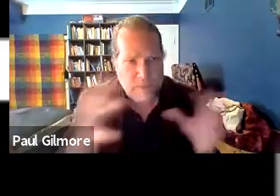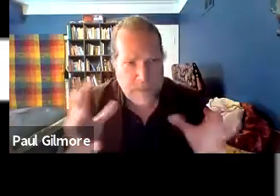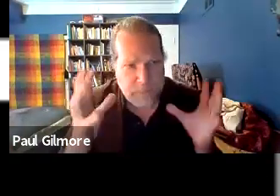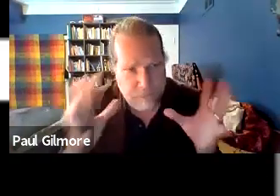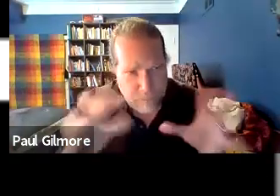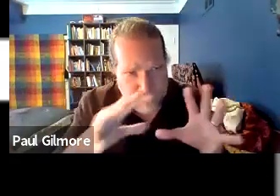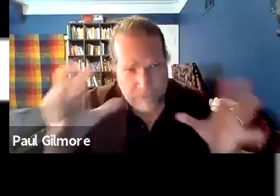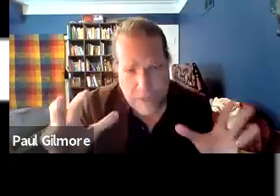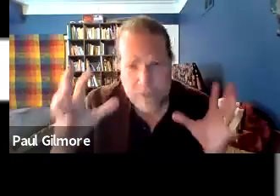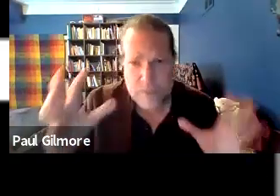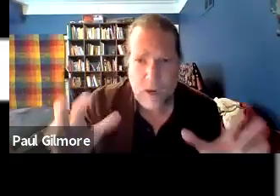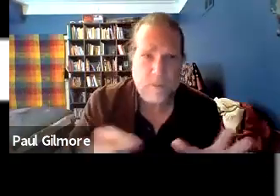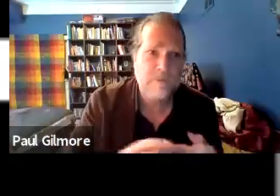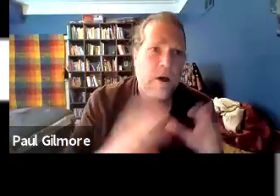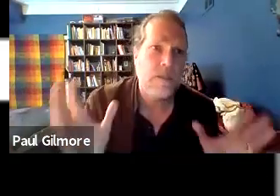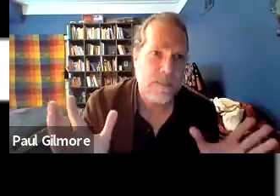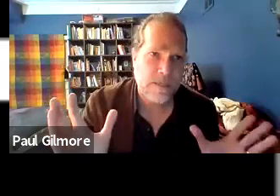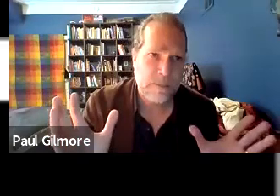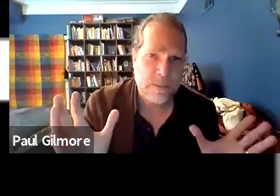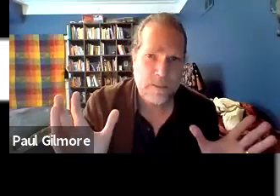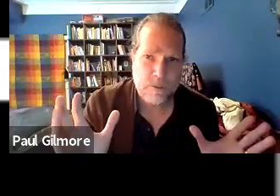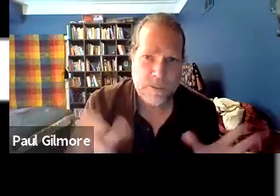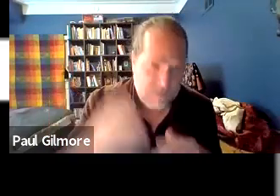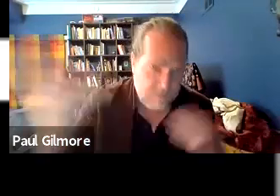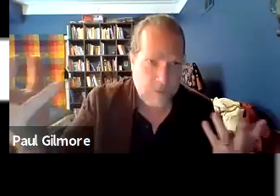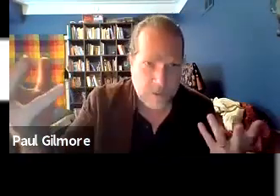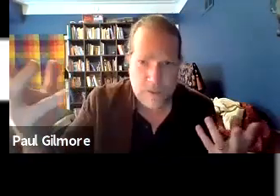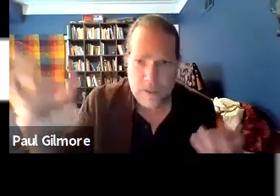been it's been framed as a problem of undocumented immigrants, you know, illegal